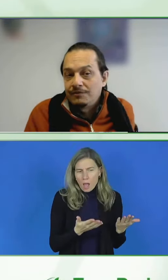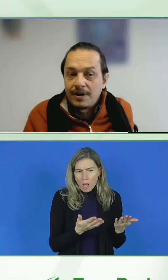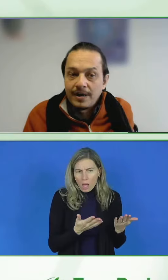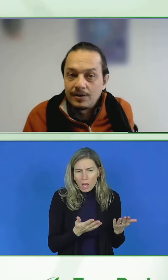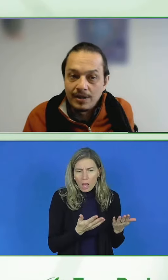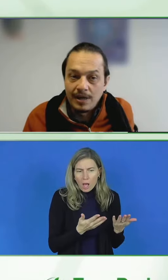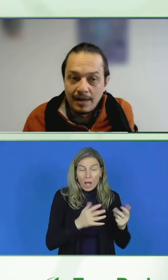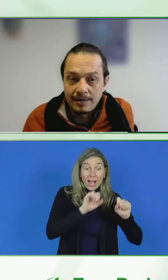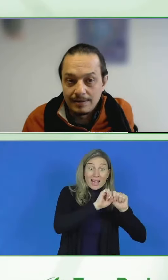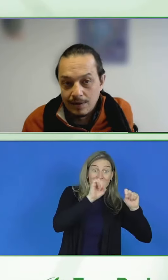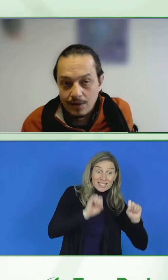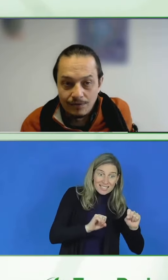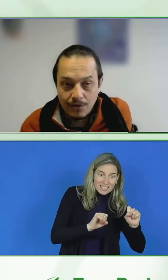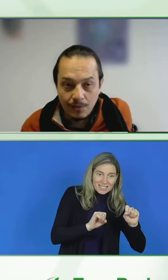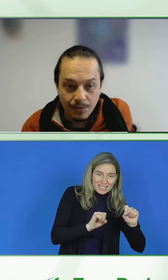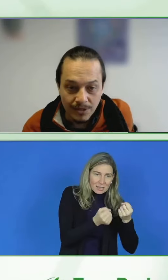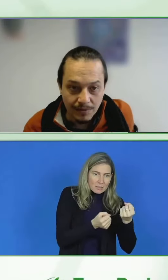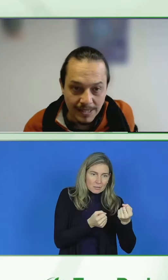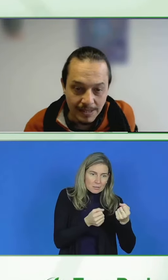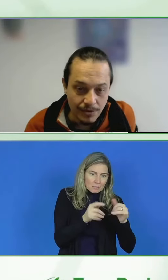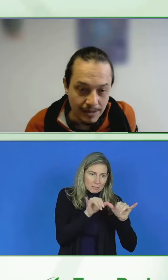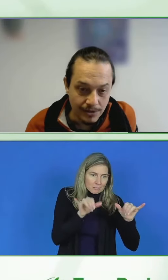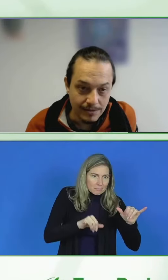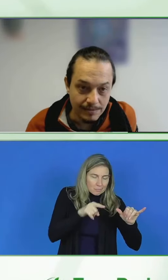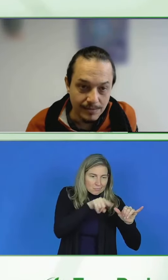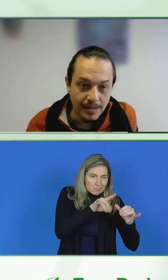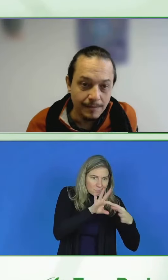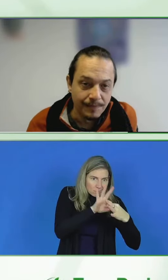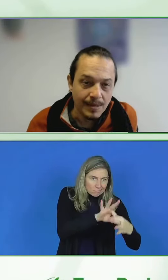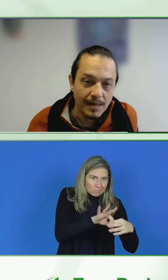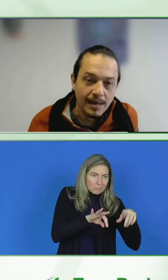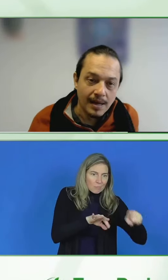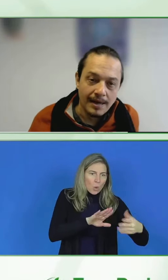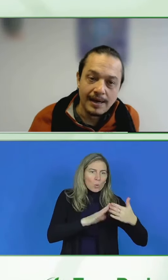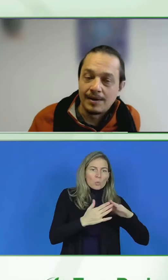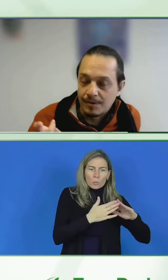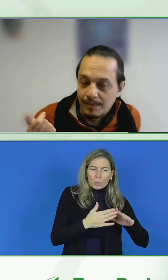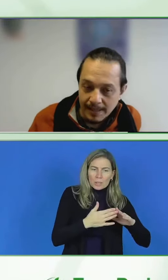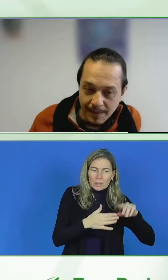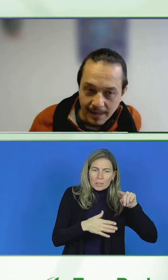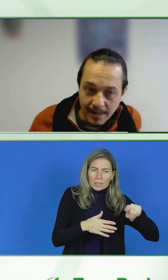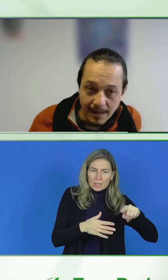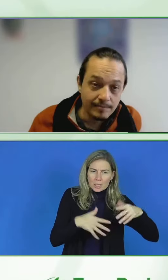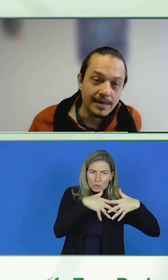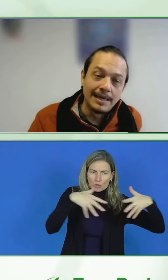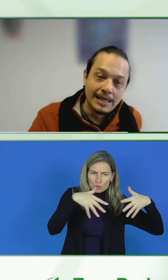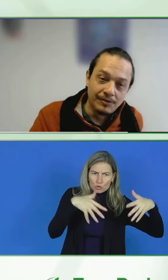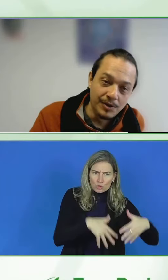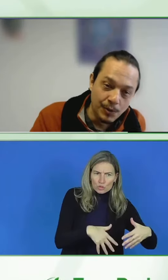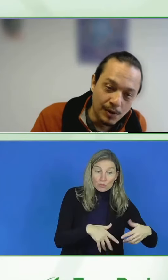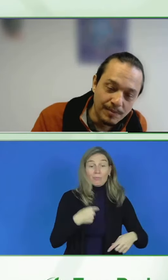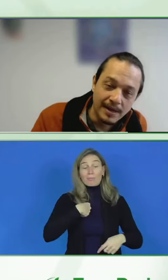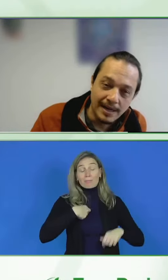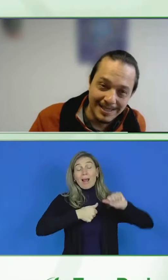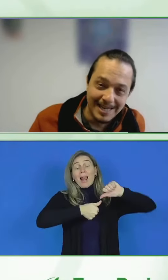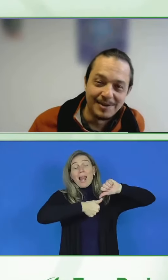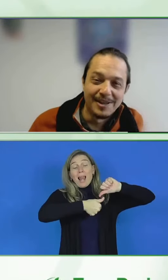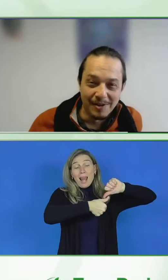more defined on the line of community-based structures. And I come from Latin America and I left Europe, and I can tell you